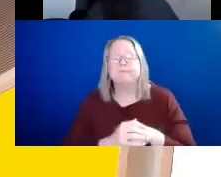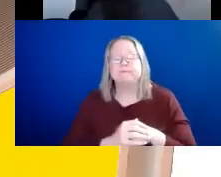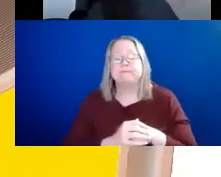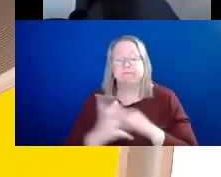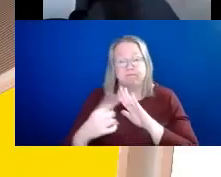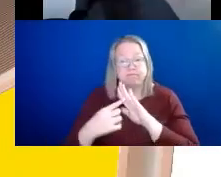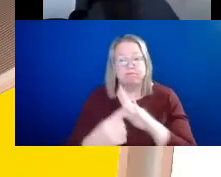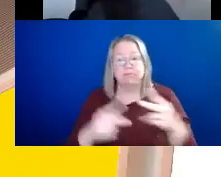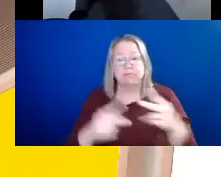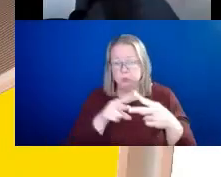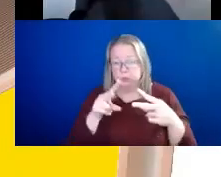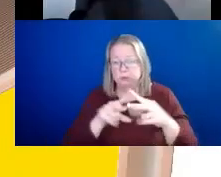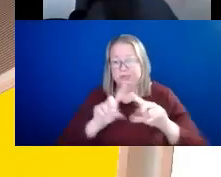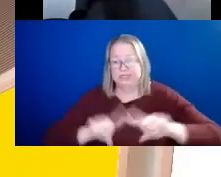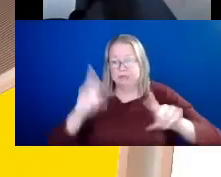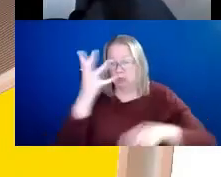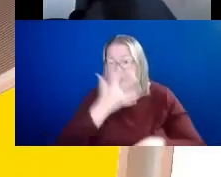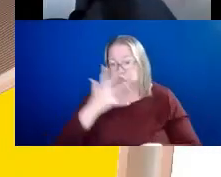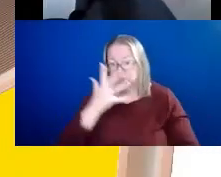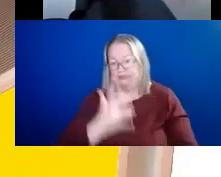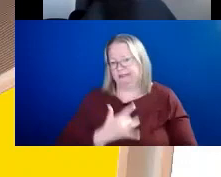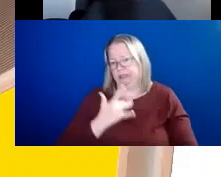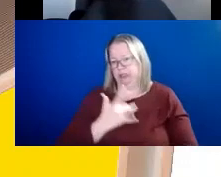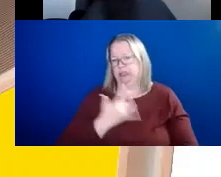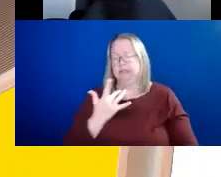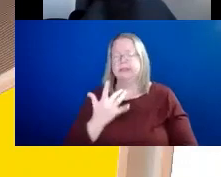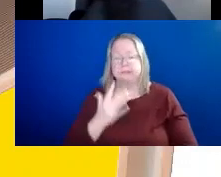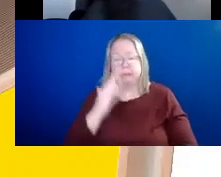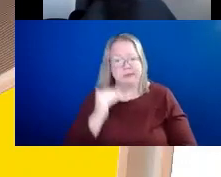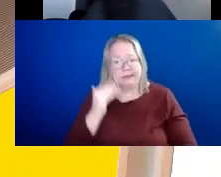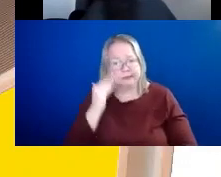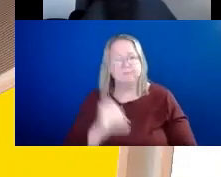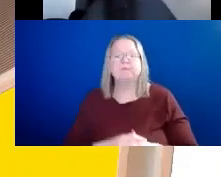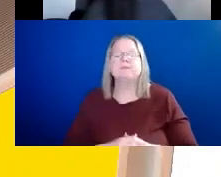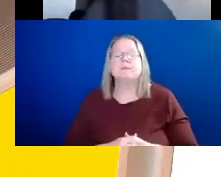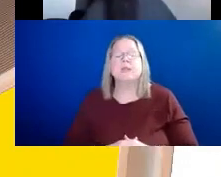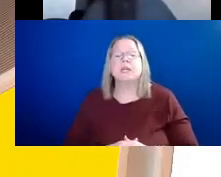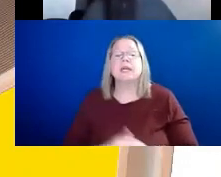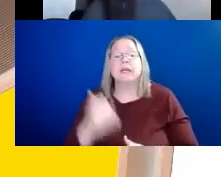two different looks and feels and 12:54:23 if you have a business meeting or a